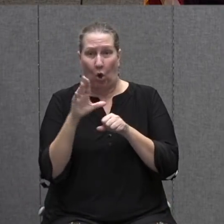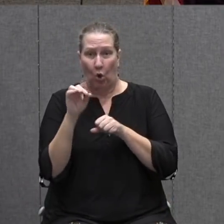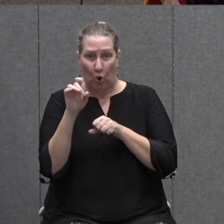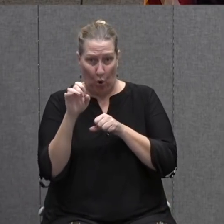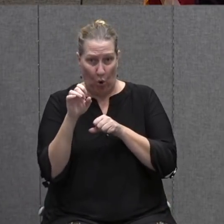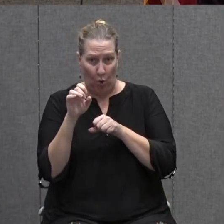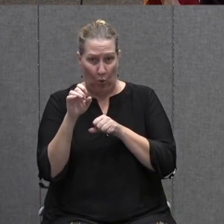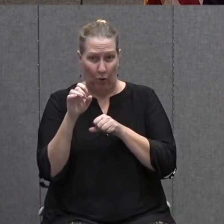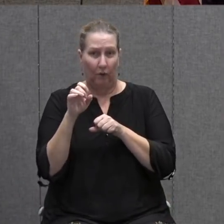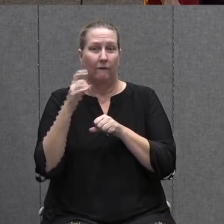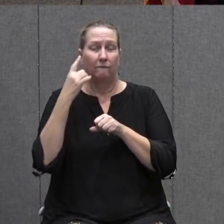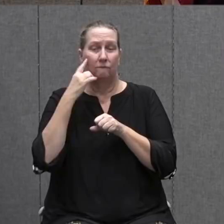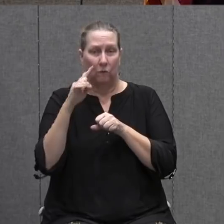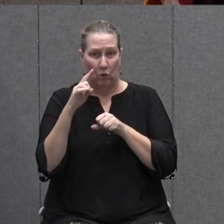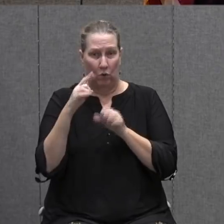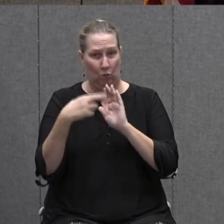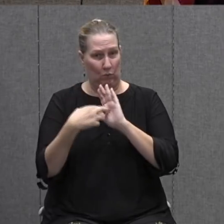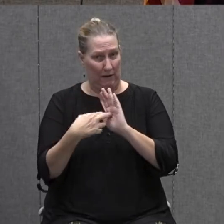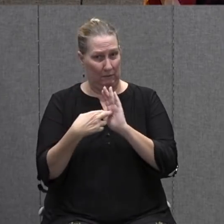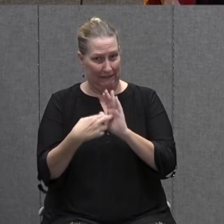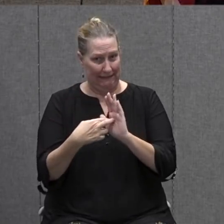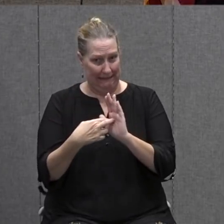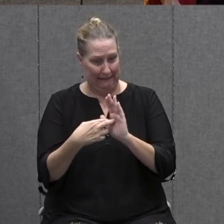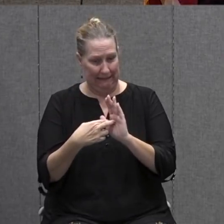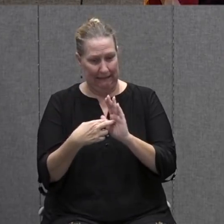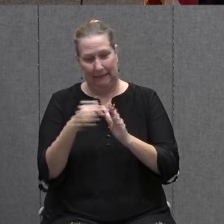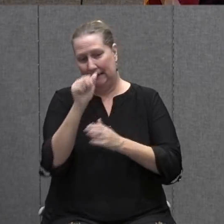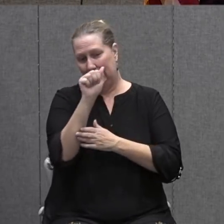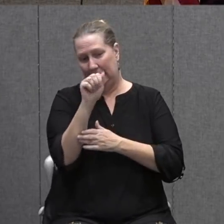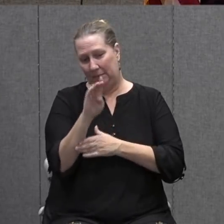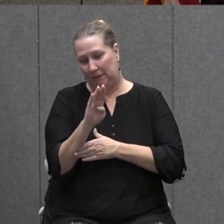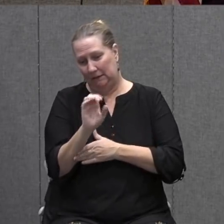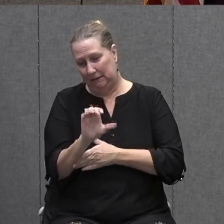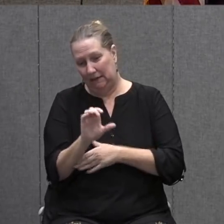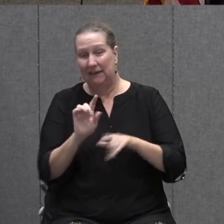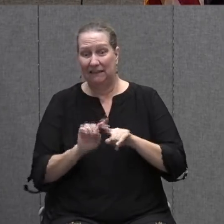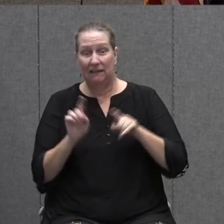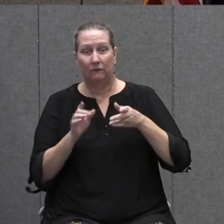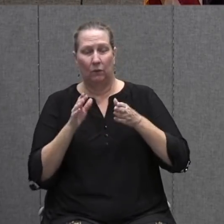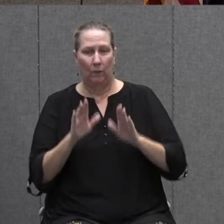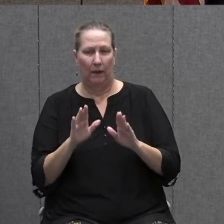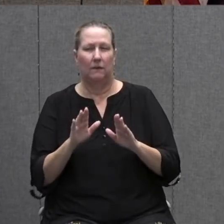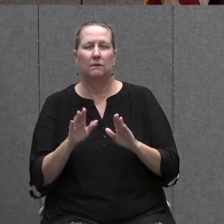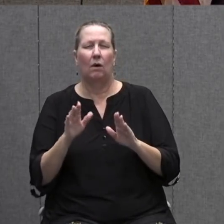I'm going to do a couple of letters and then a word that I created with my code